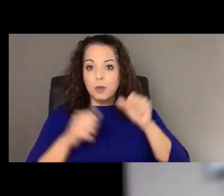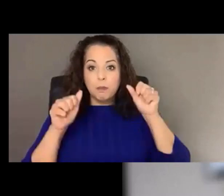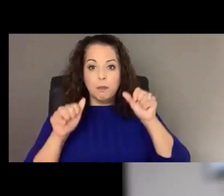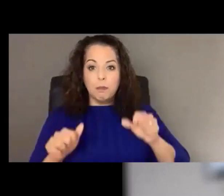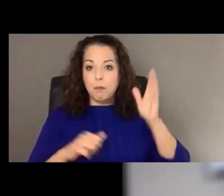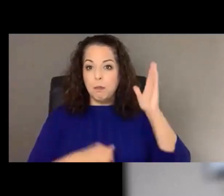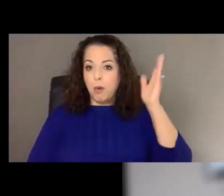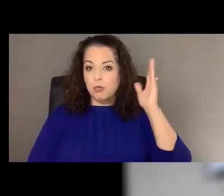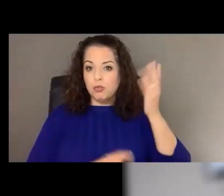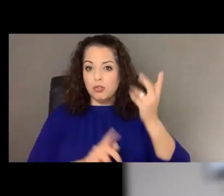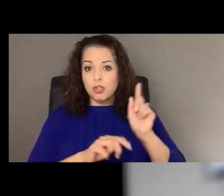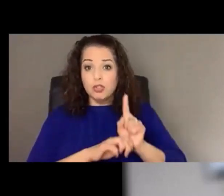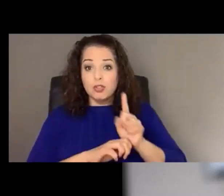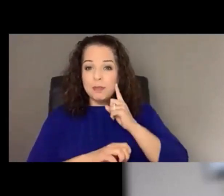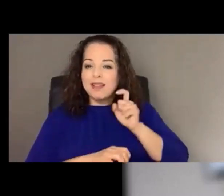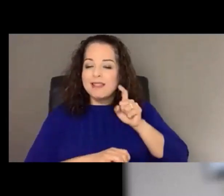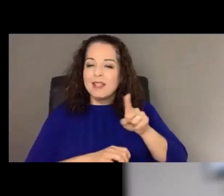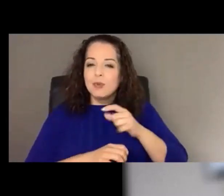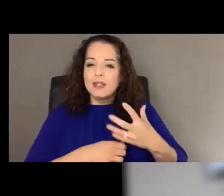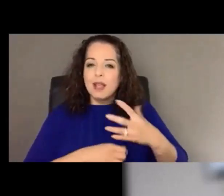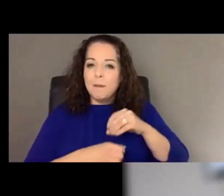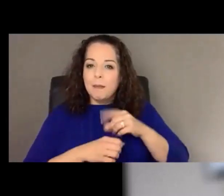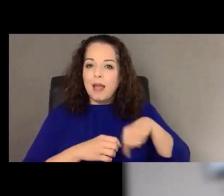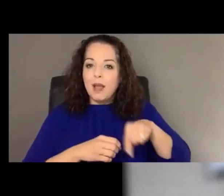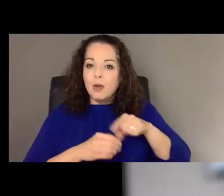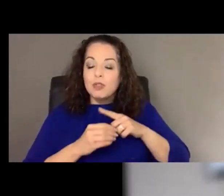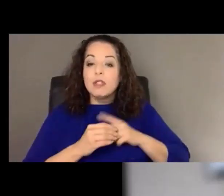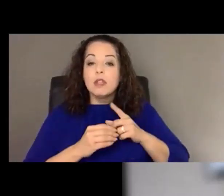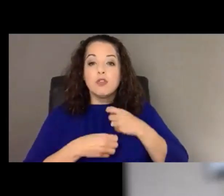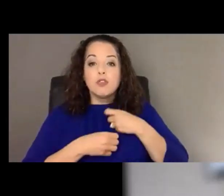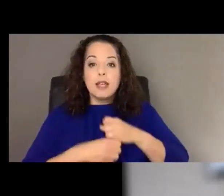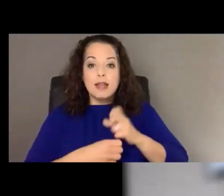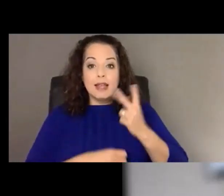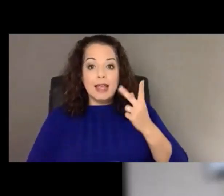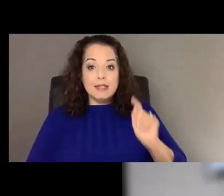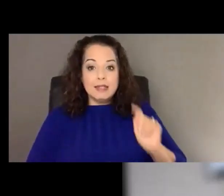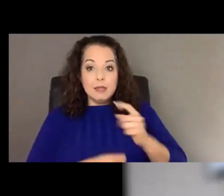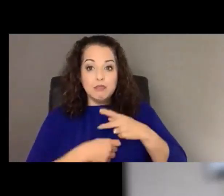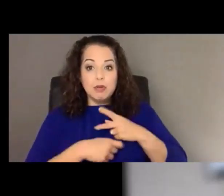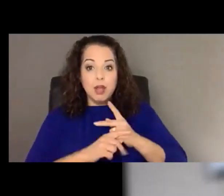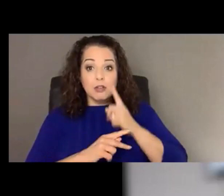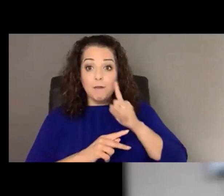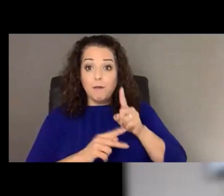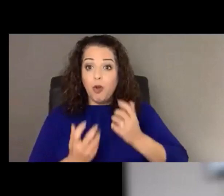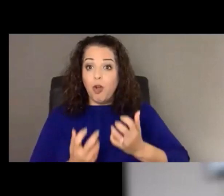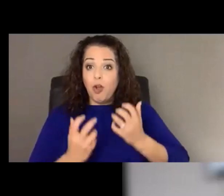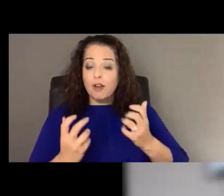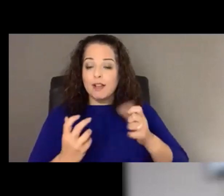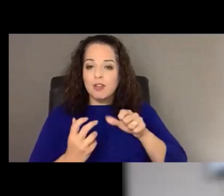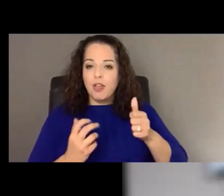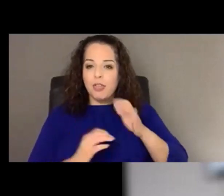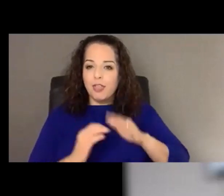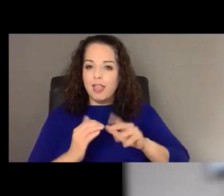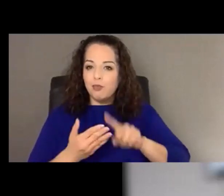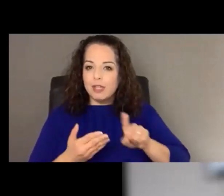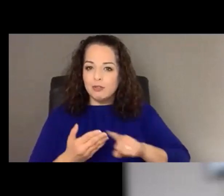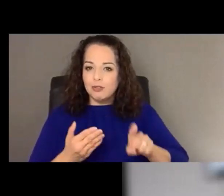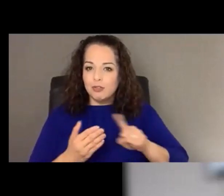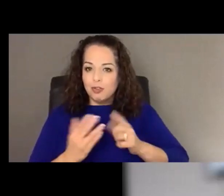because it was about creating KT products for audiences other than research audiences.